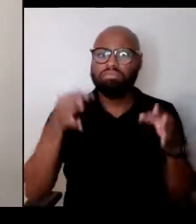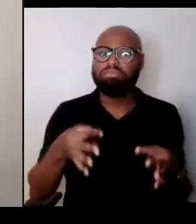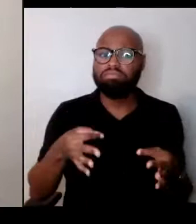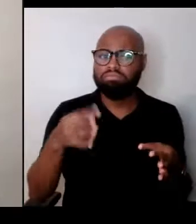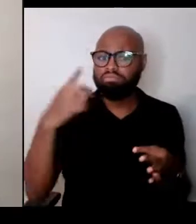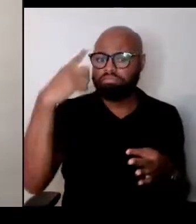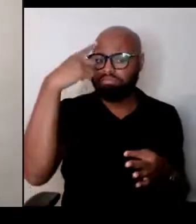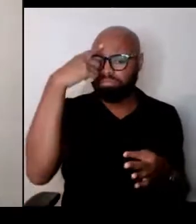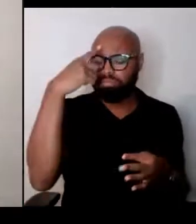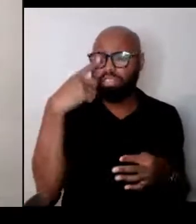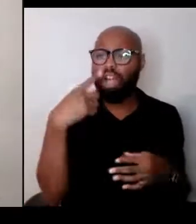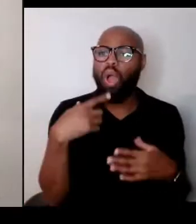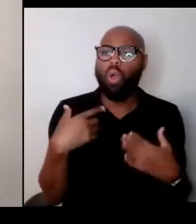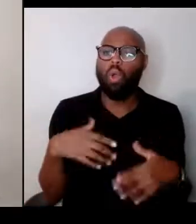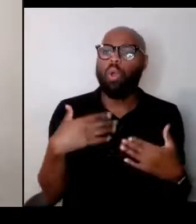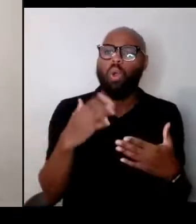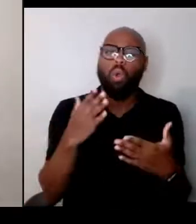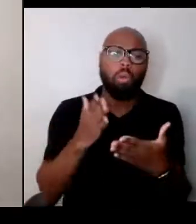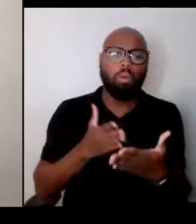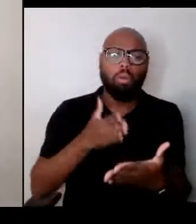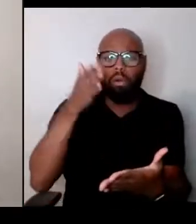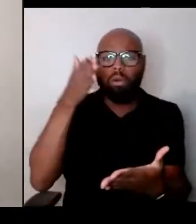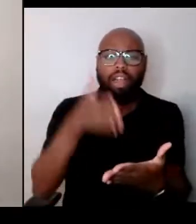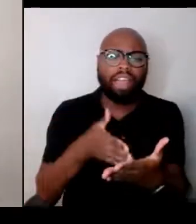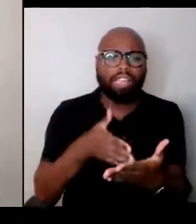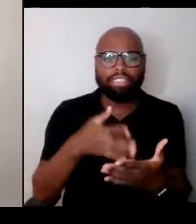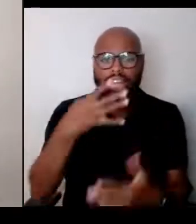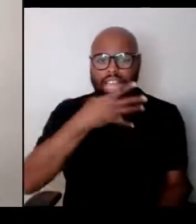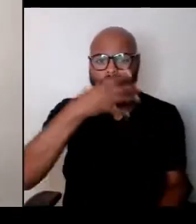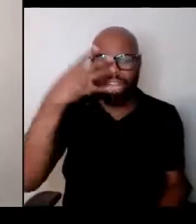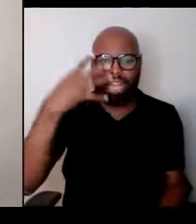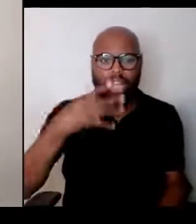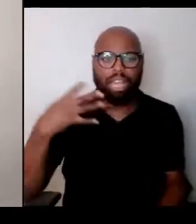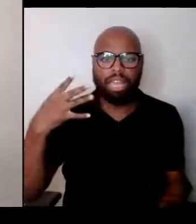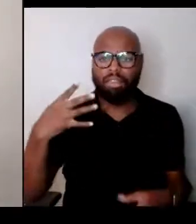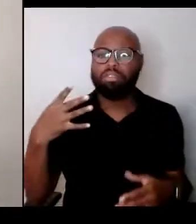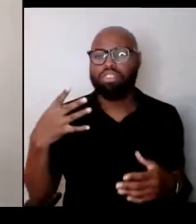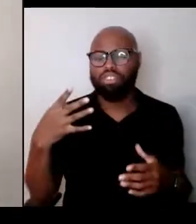anti-immigrant rhetoric and anti-blackness go hand in hand,